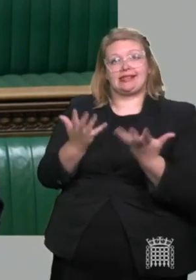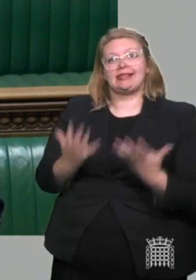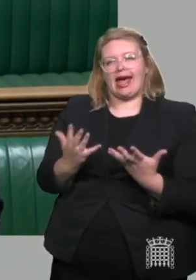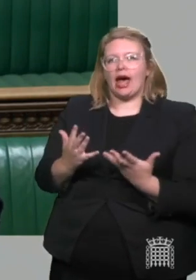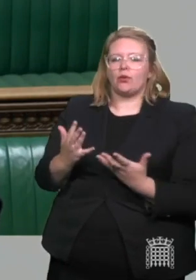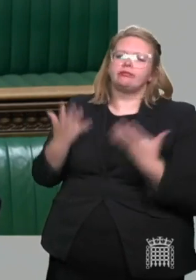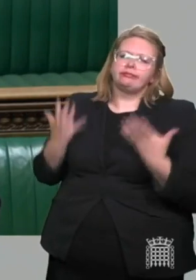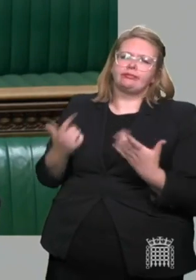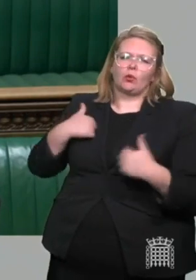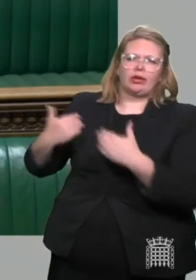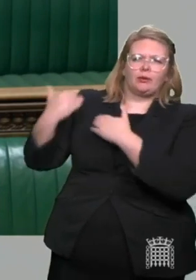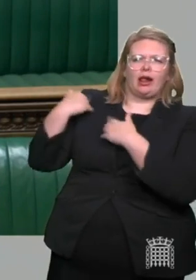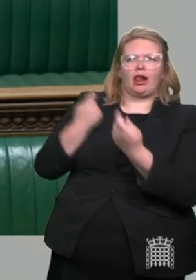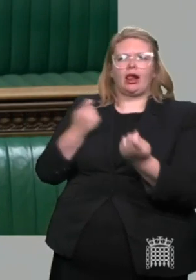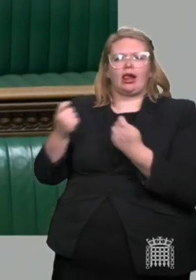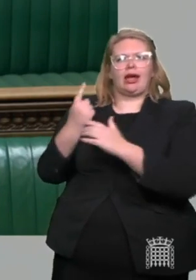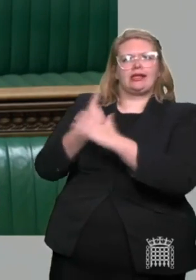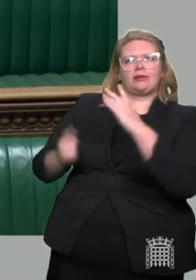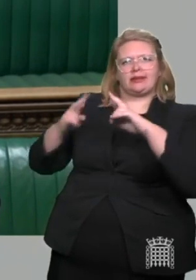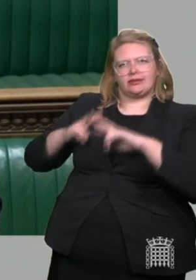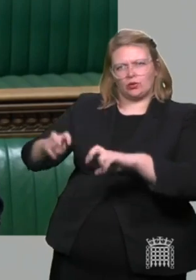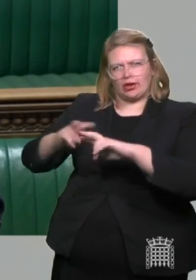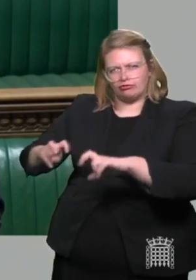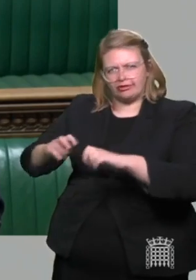that will report this summer. This morning I had meetings with